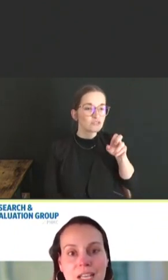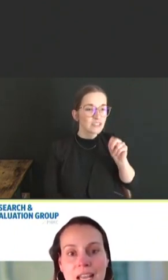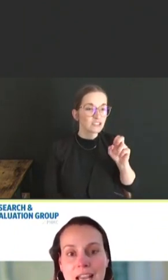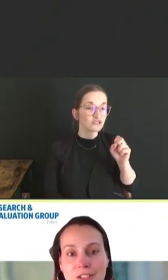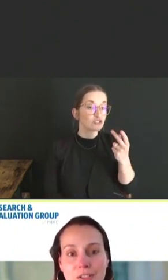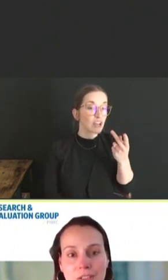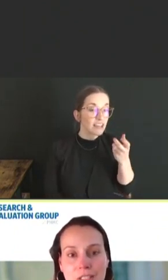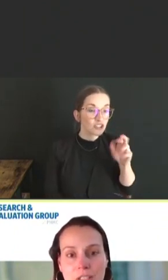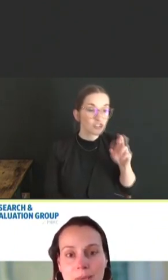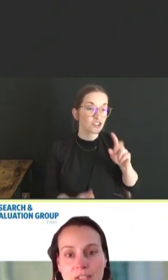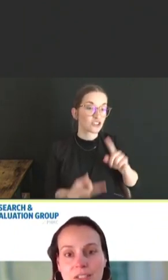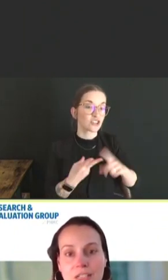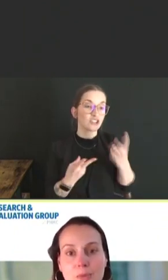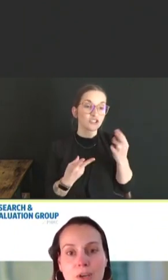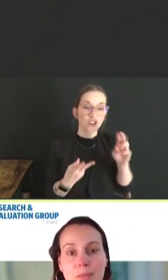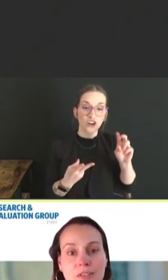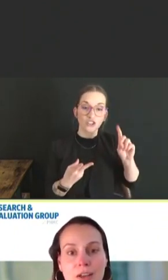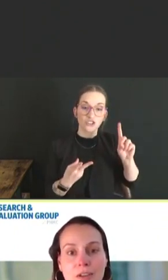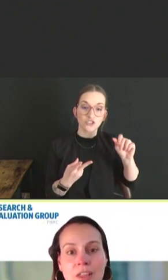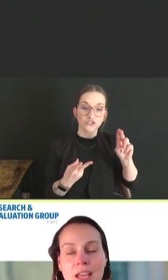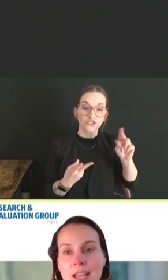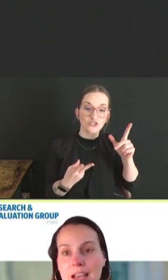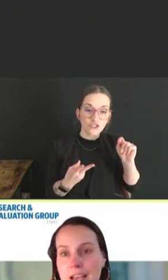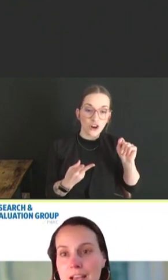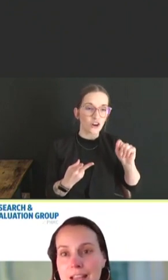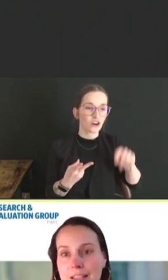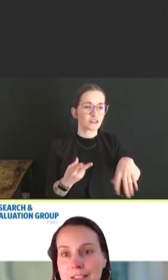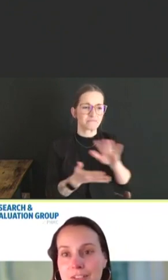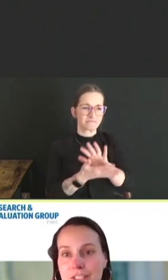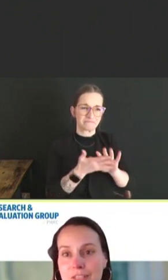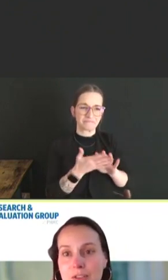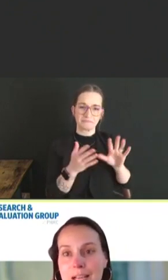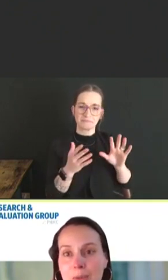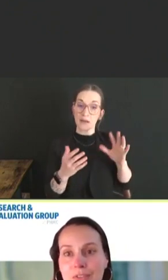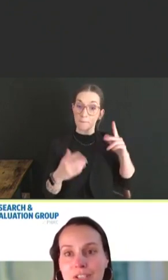and certainly to the Pennsylvania Department of Health and the Division of Tobacco Prevent